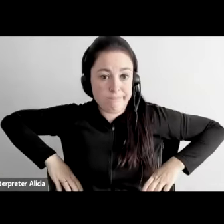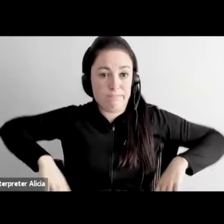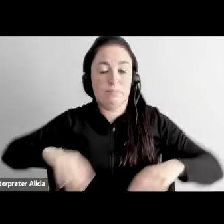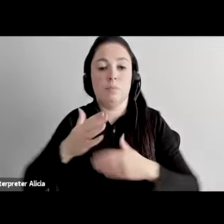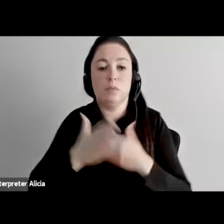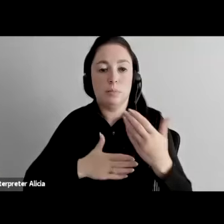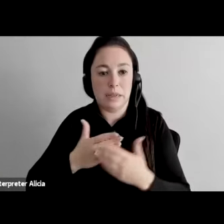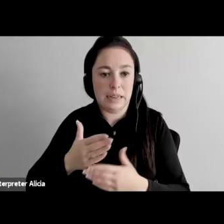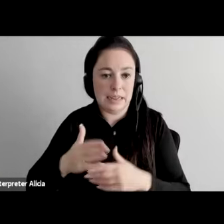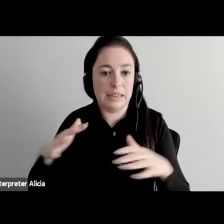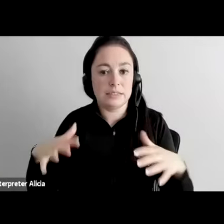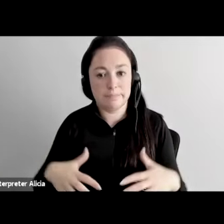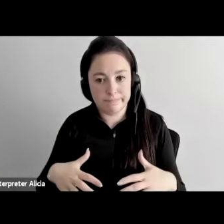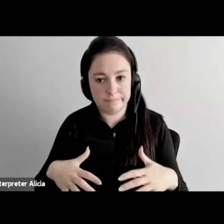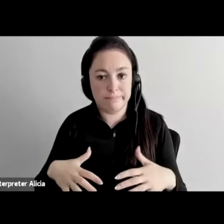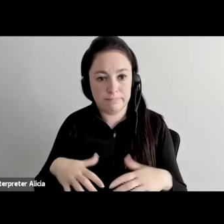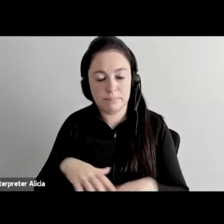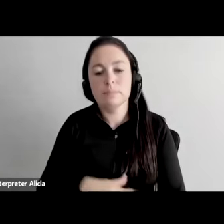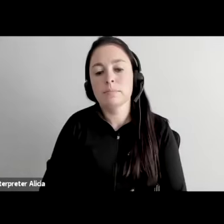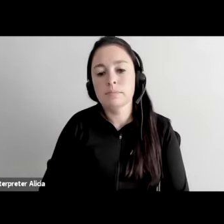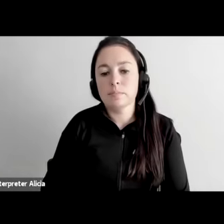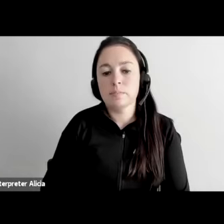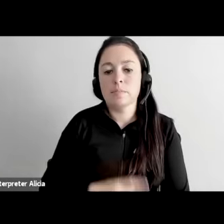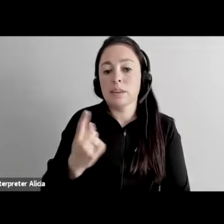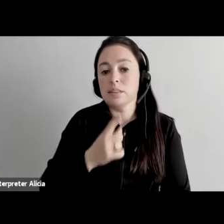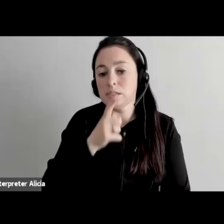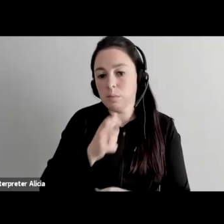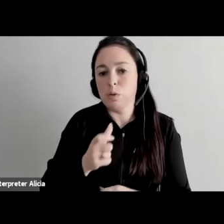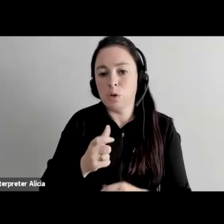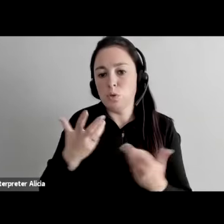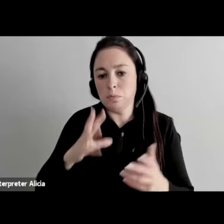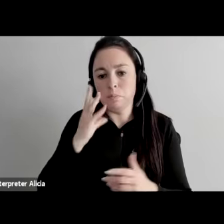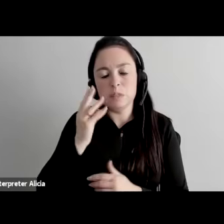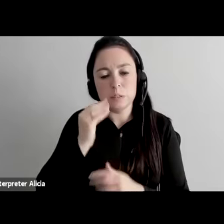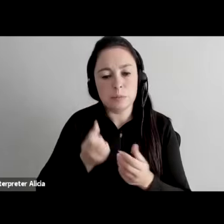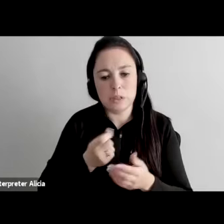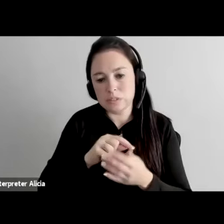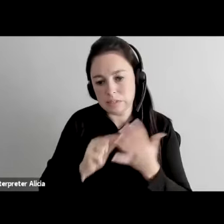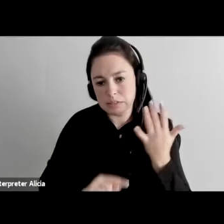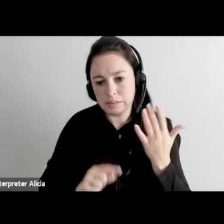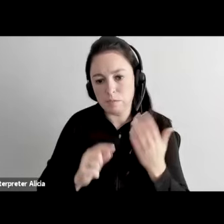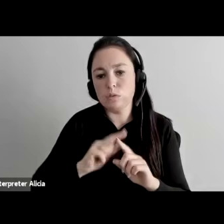As someone living with multiple disabilities, it means I'm forced to think 10 steps ahead, not because my